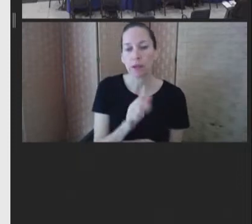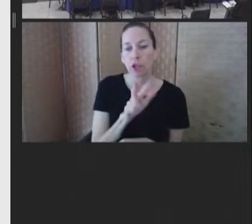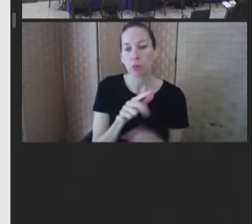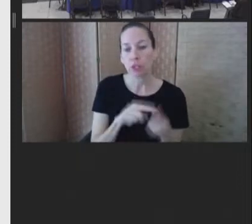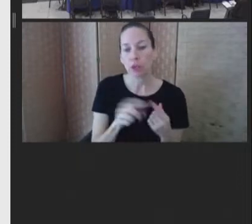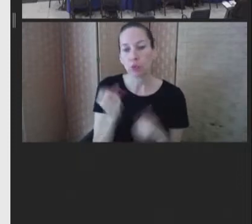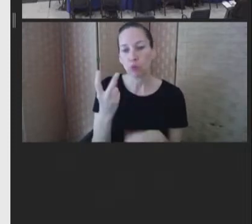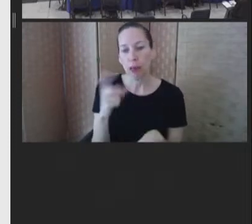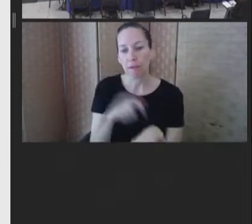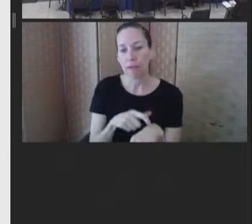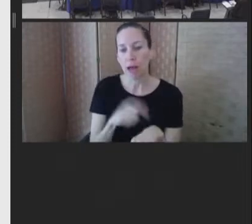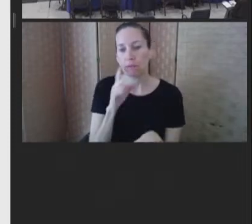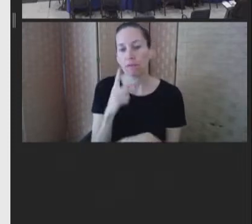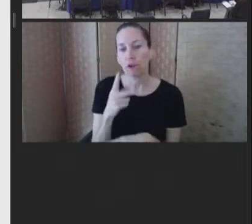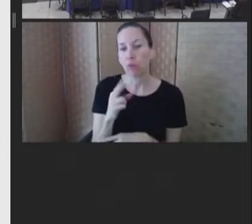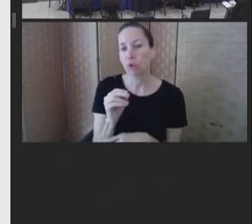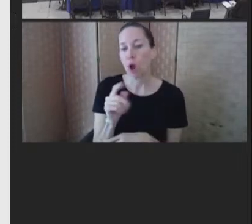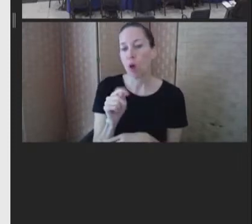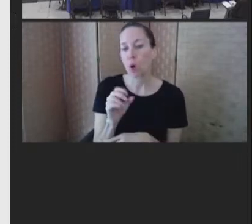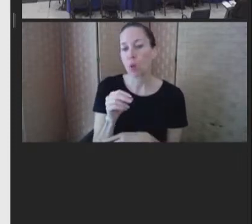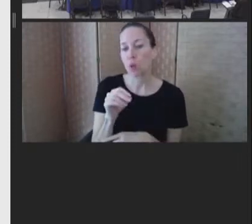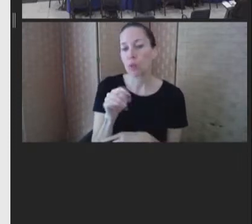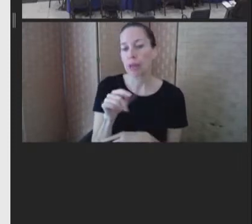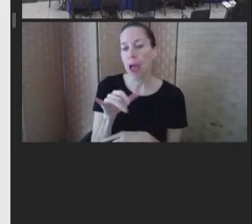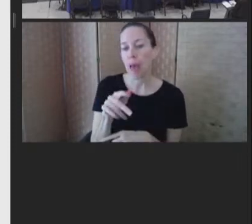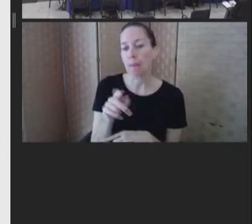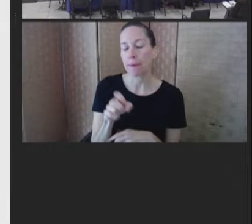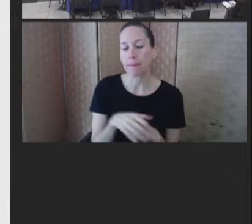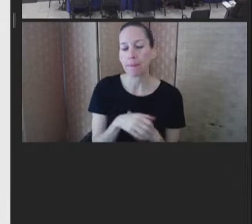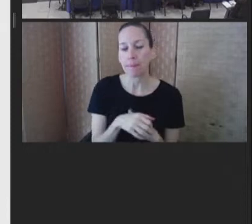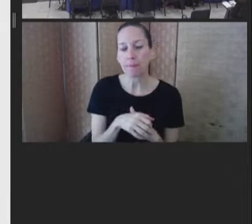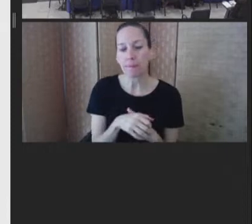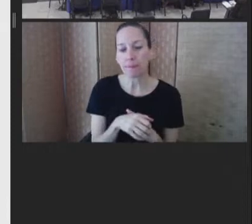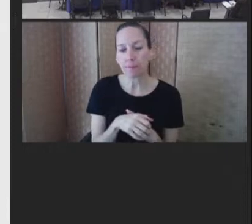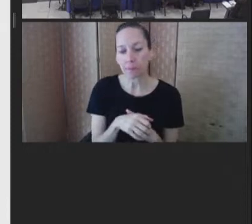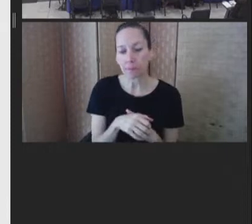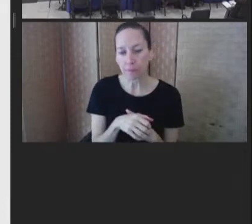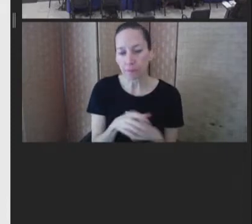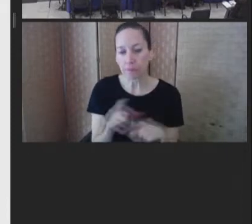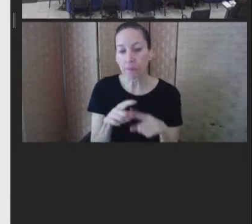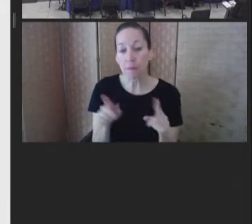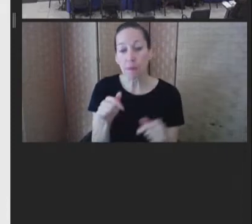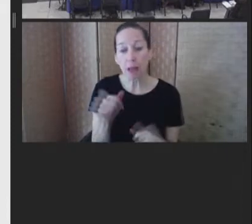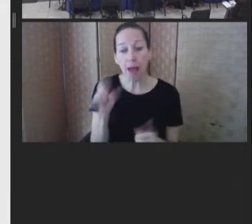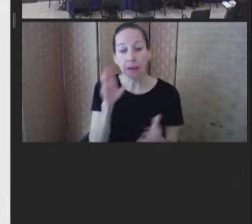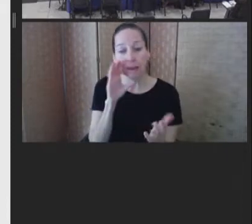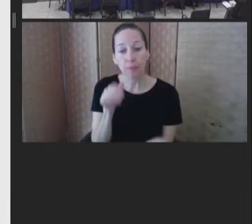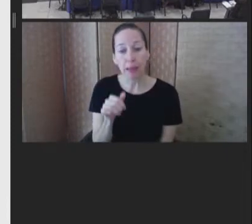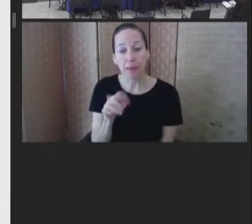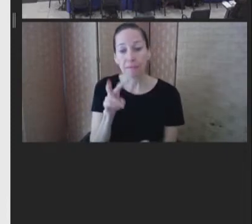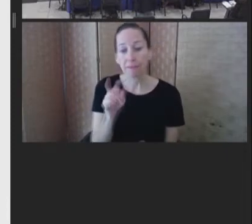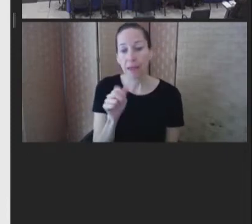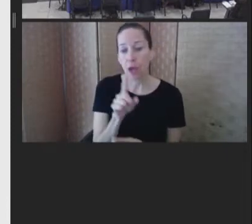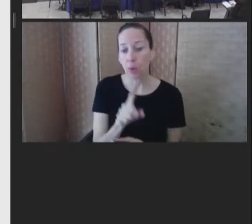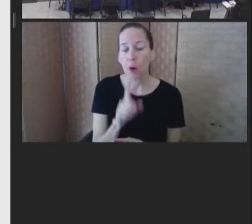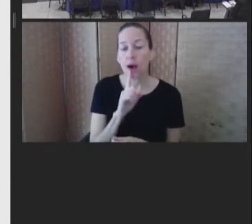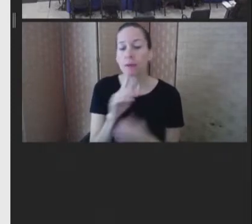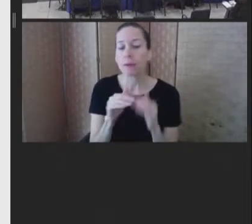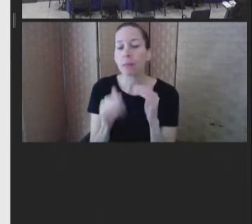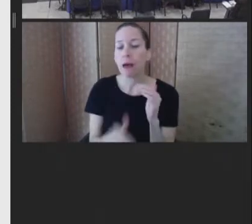And -- but as expected, the titers against BA.1 were lower than D614G. Next slide. Again,